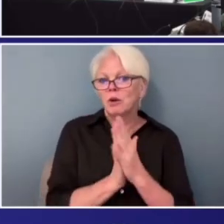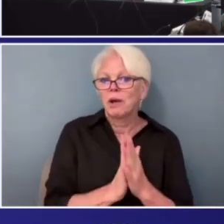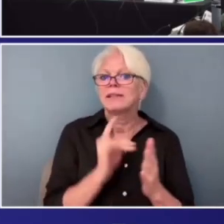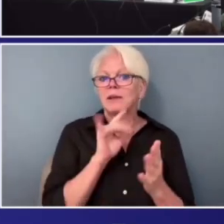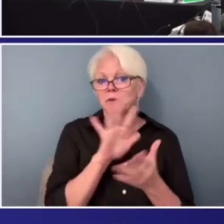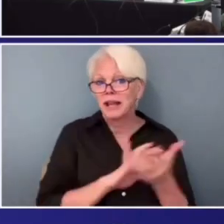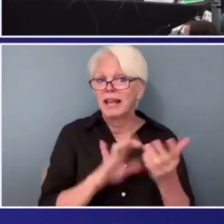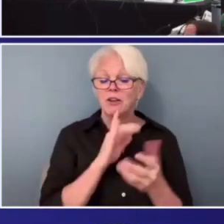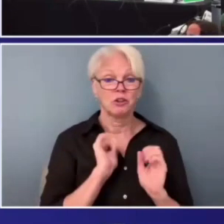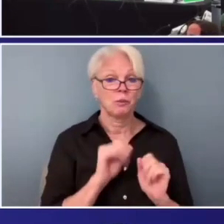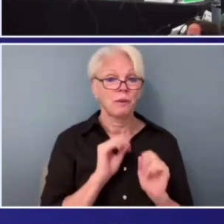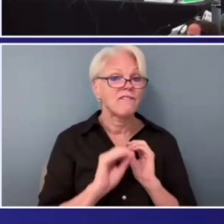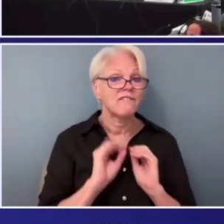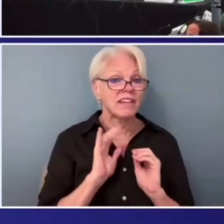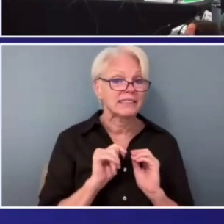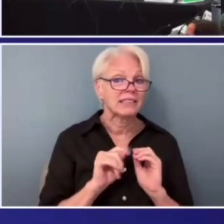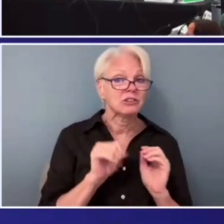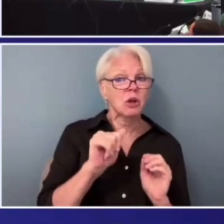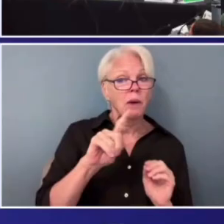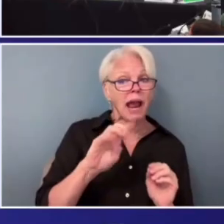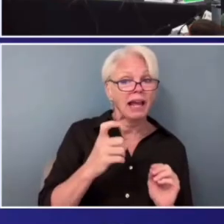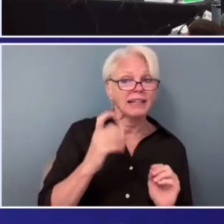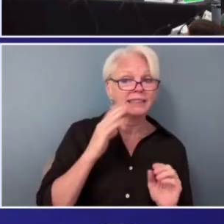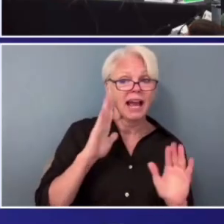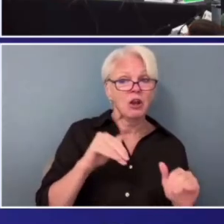So Alex, I hope that did what you wanted it to do there.